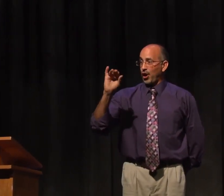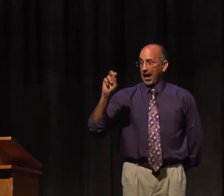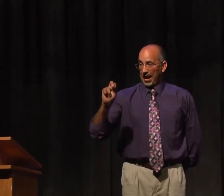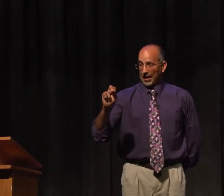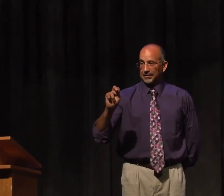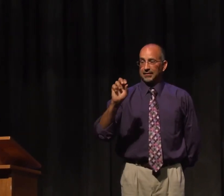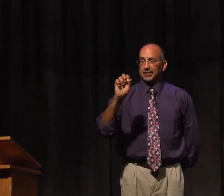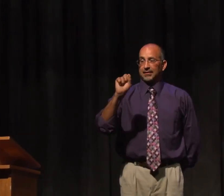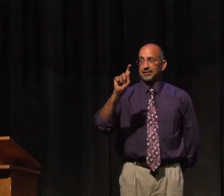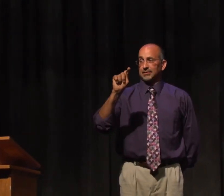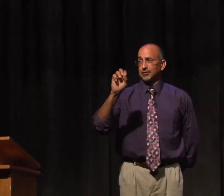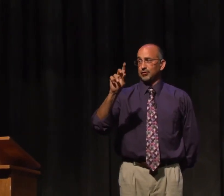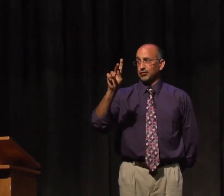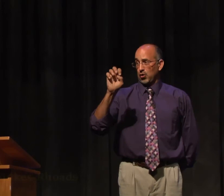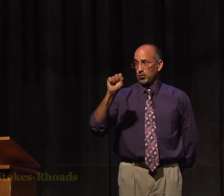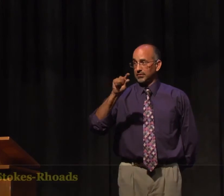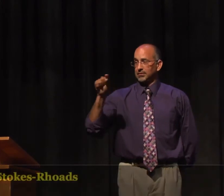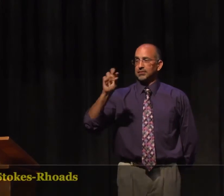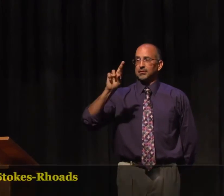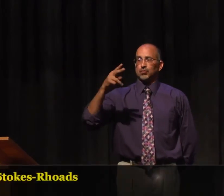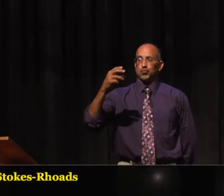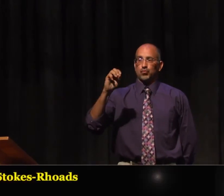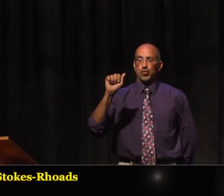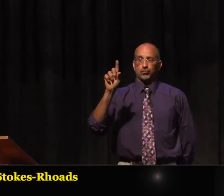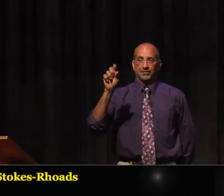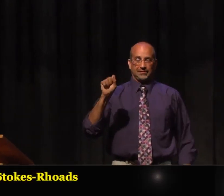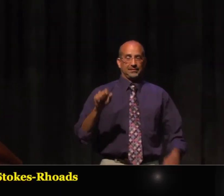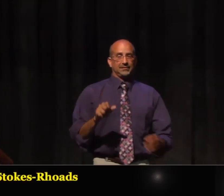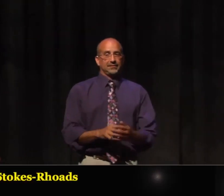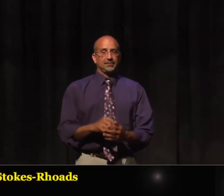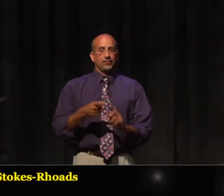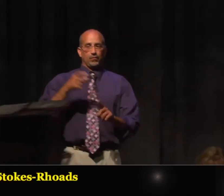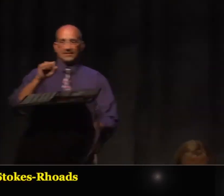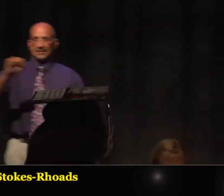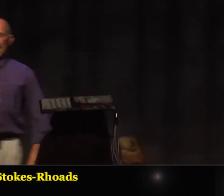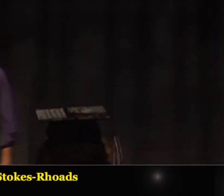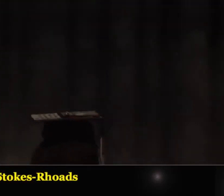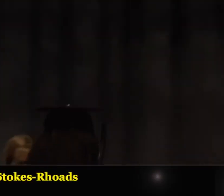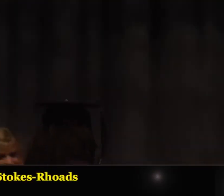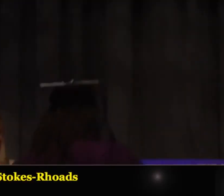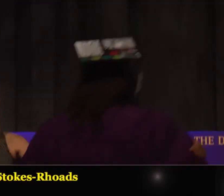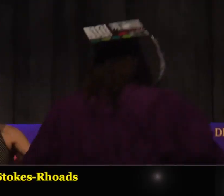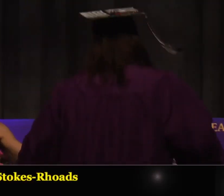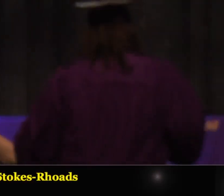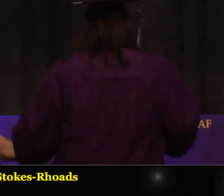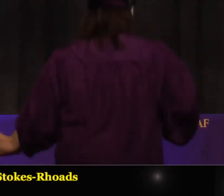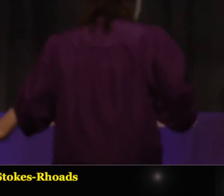Orion Stokes-Rhoads from Salem